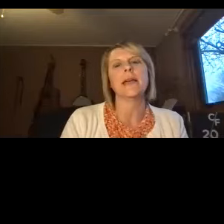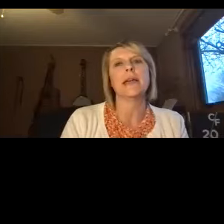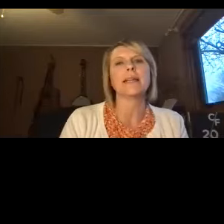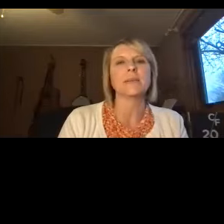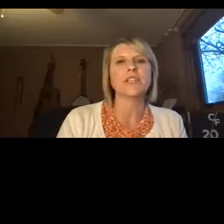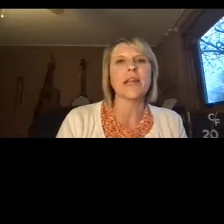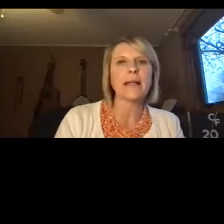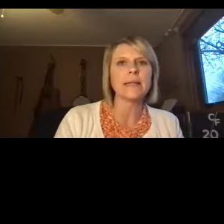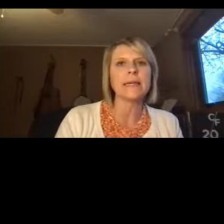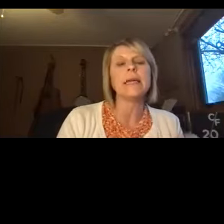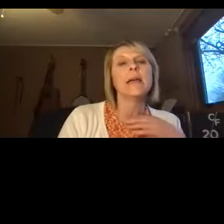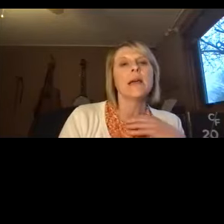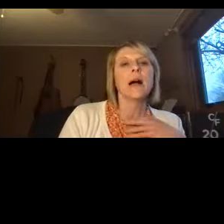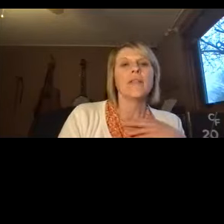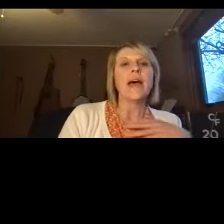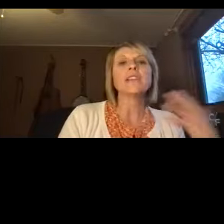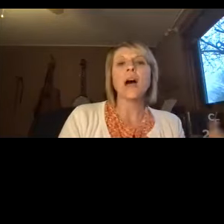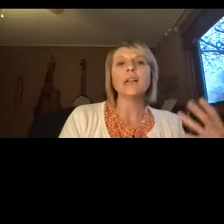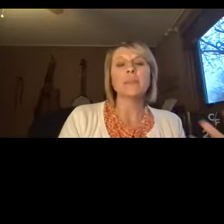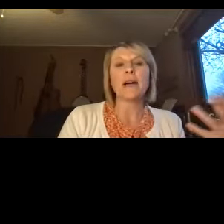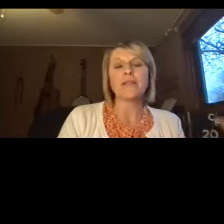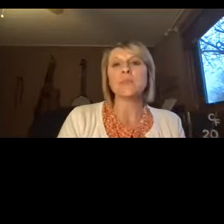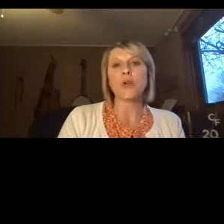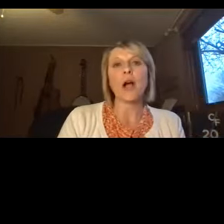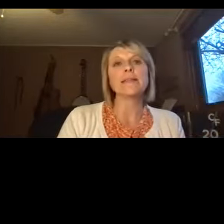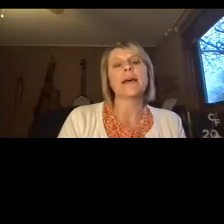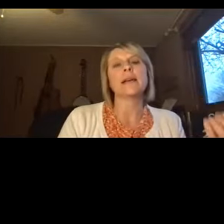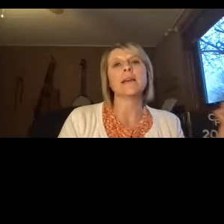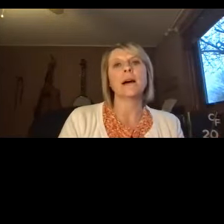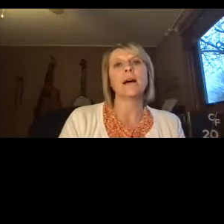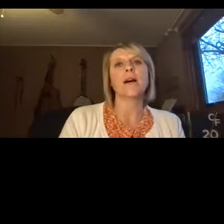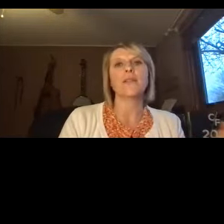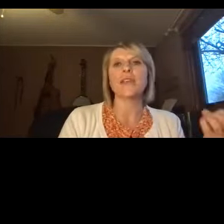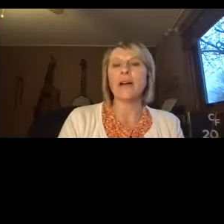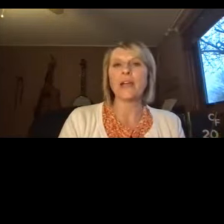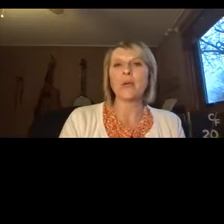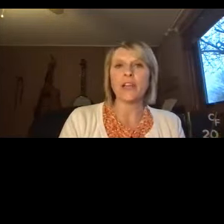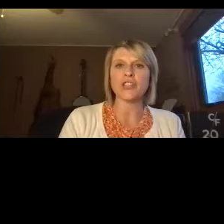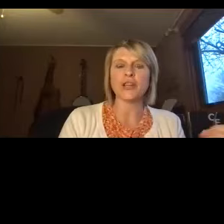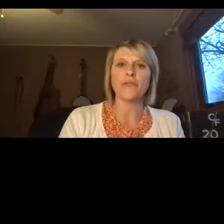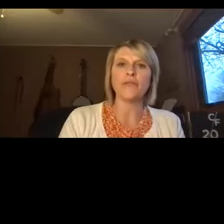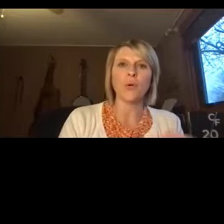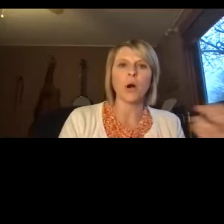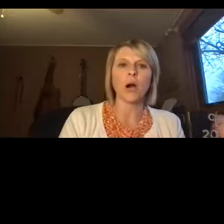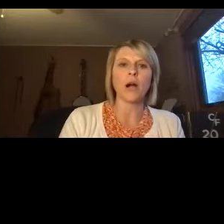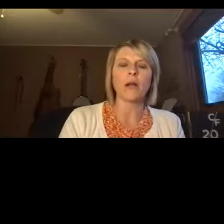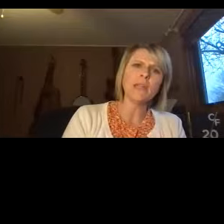in "Exceptionality," that talked about this process of evaluation for...